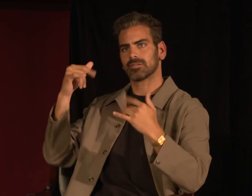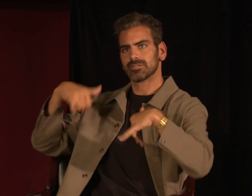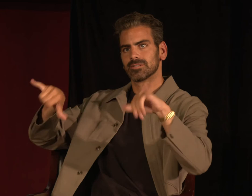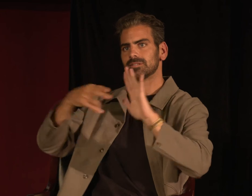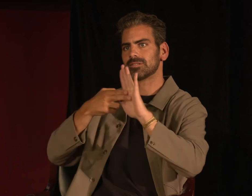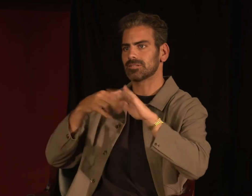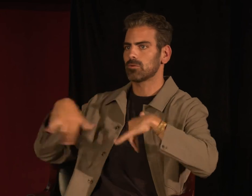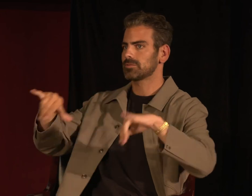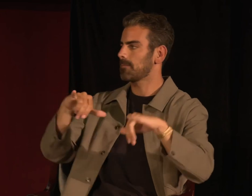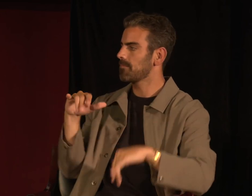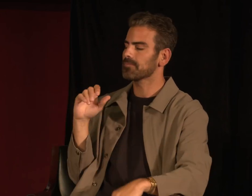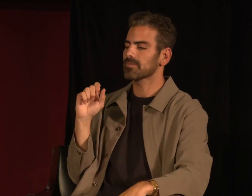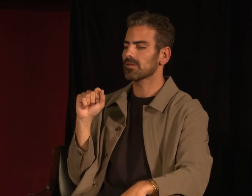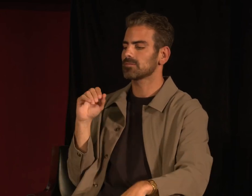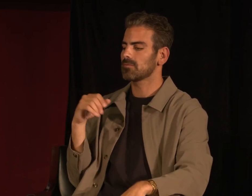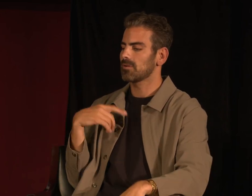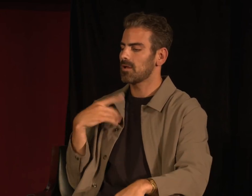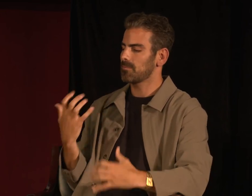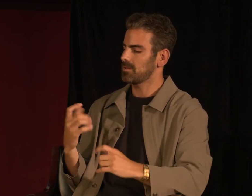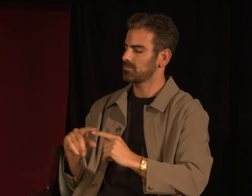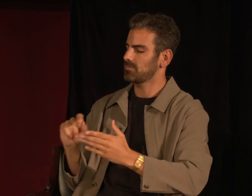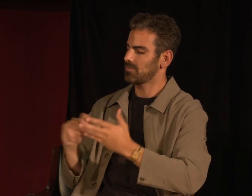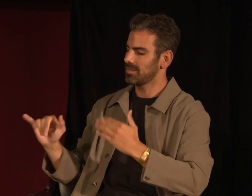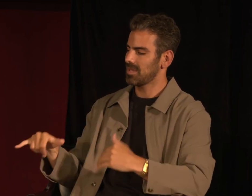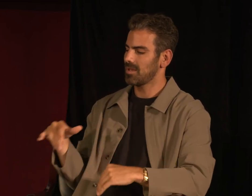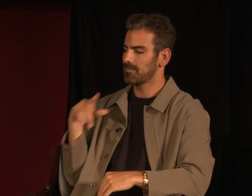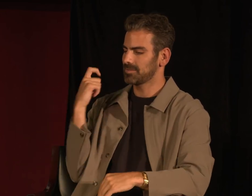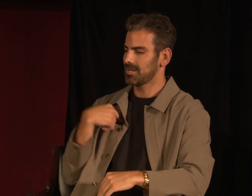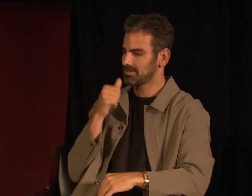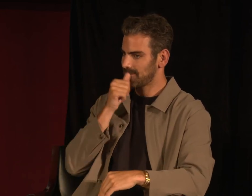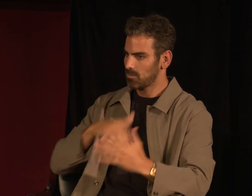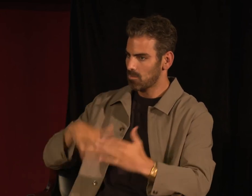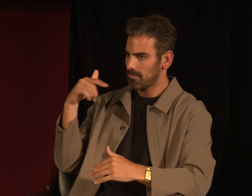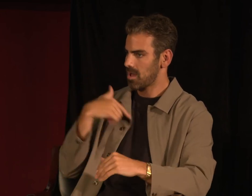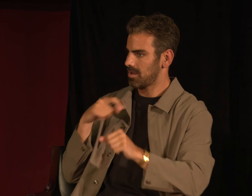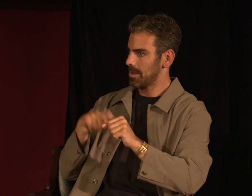And they suddenly weren't the normal anymore. They weren't sort of that sum of all parts in the community.